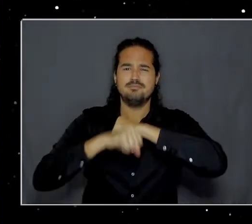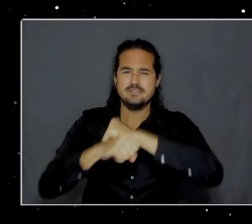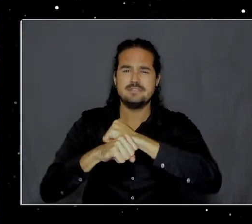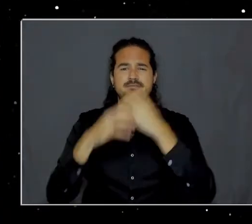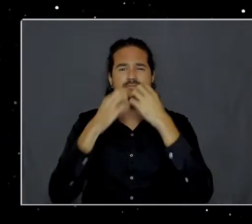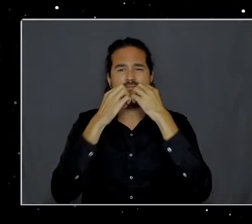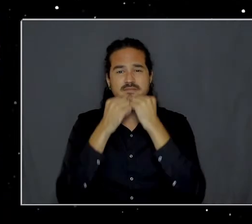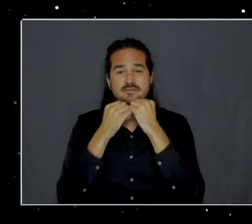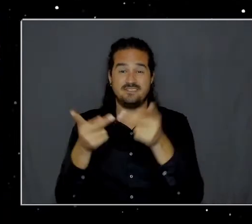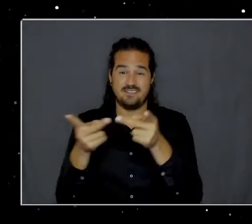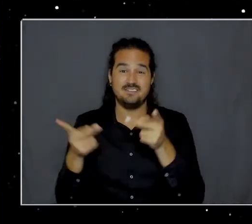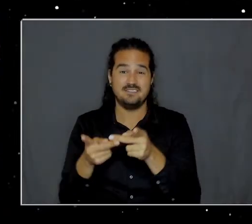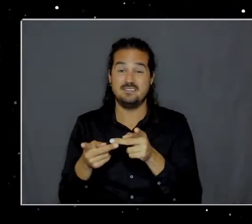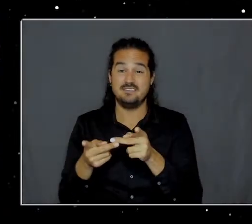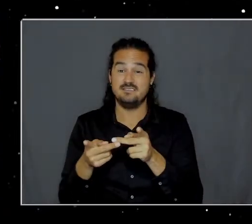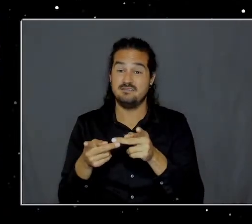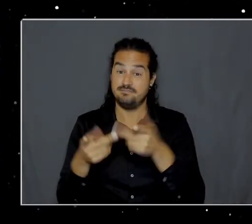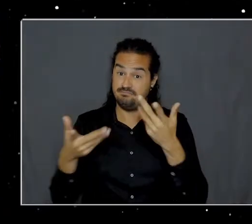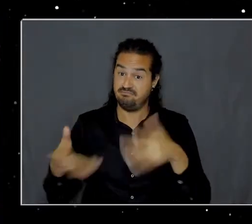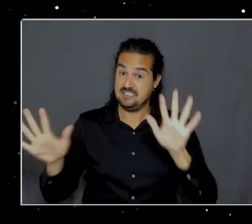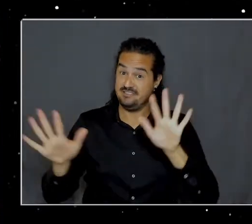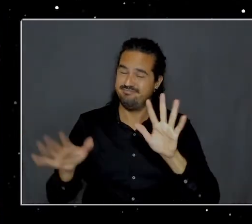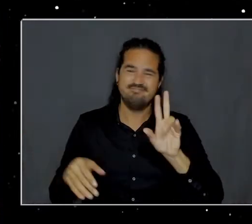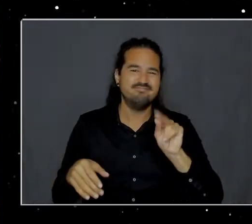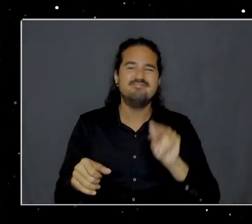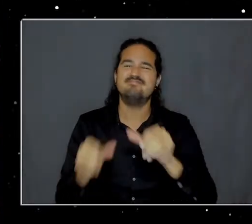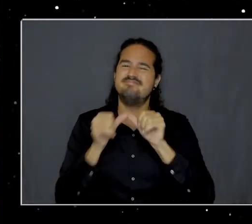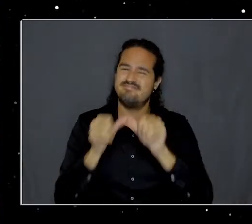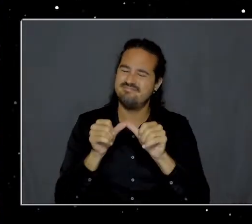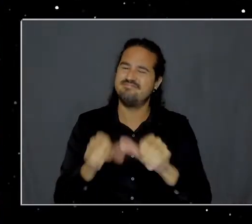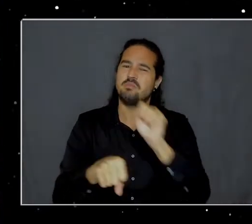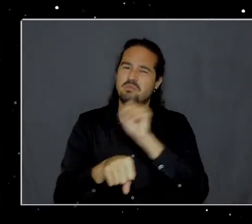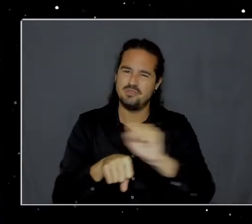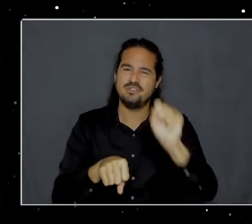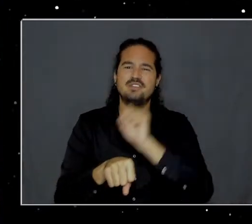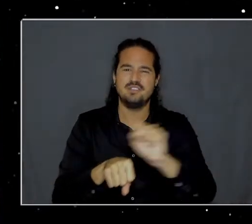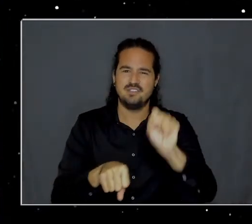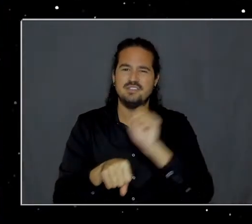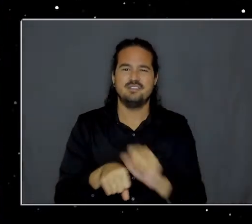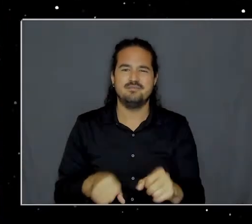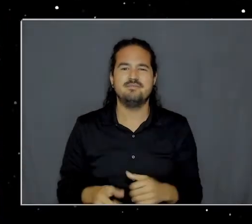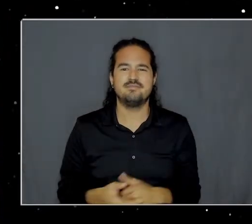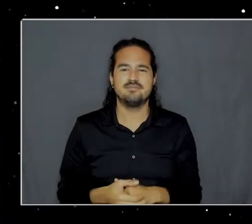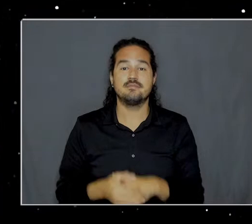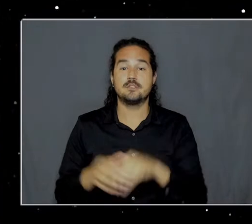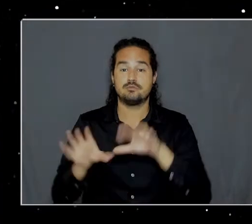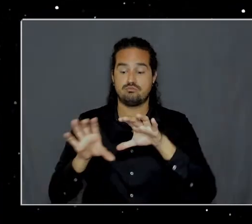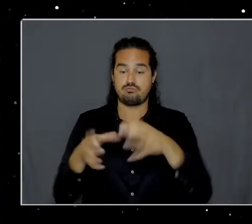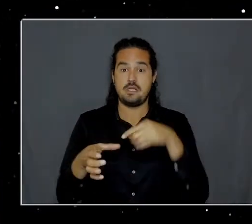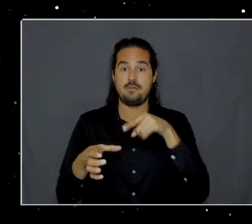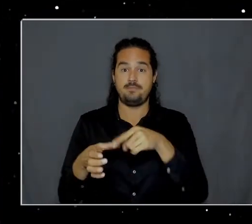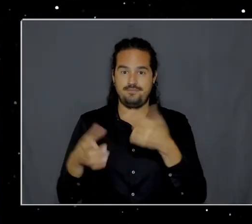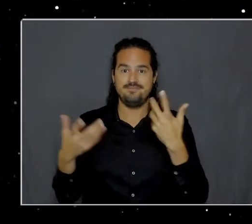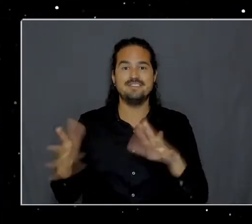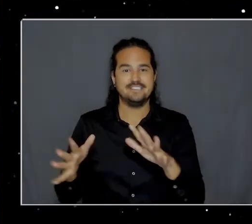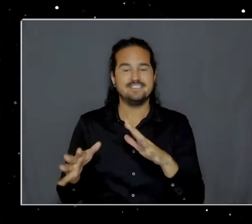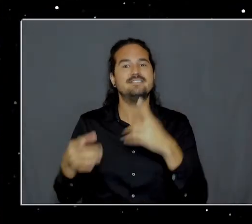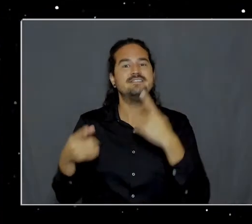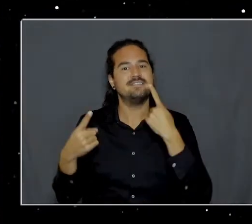BUT THE TRIBES' FIGHT TO PRESERVE AND PROTECT THIS SACRED SITE IS NOT YET OVER. ALTHOUGH THE TRIBE HAS HAD